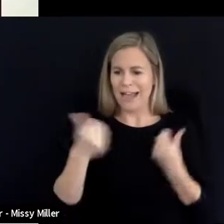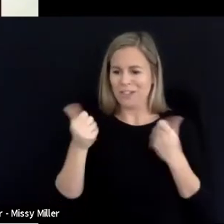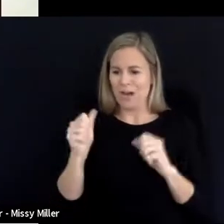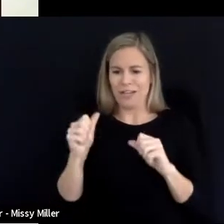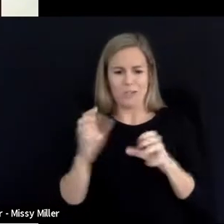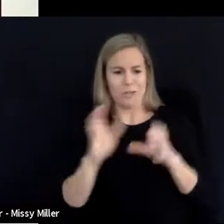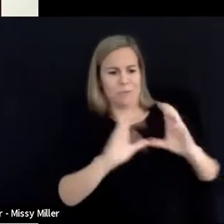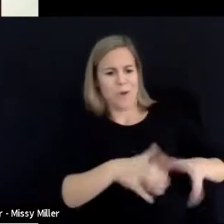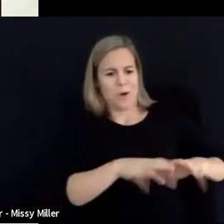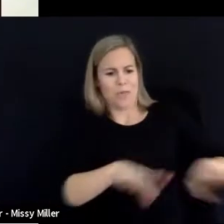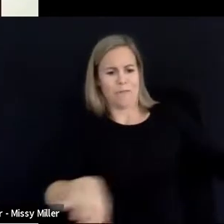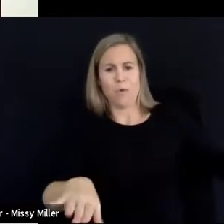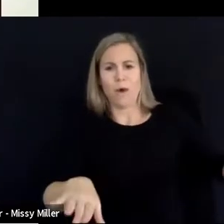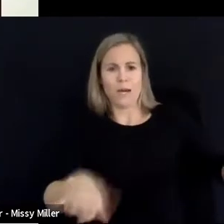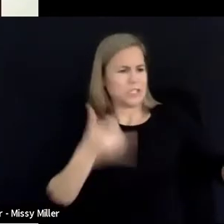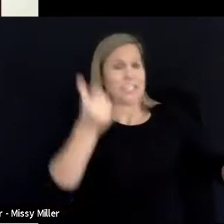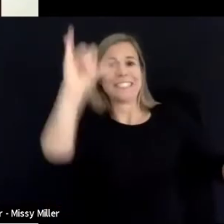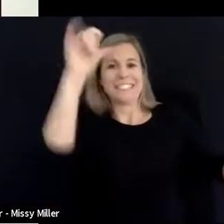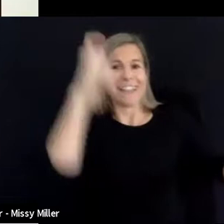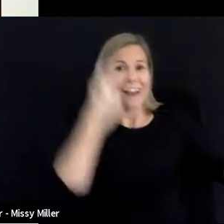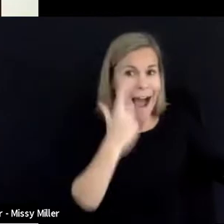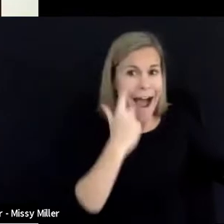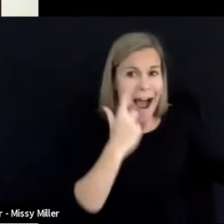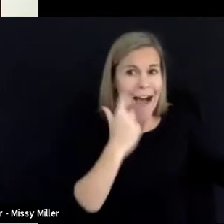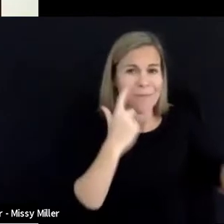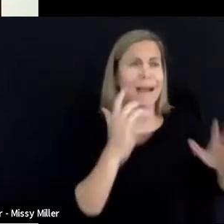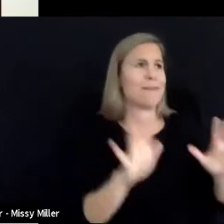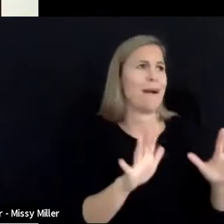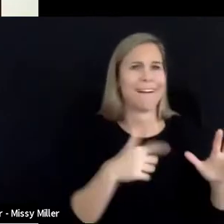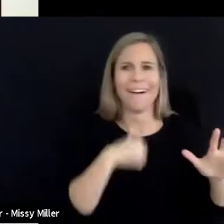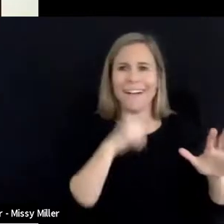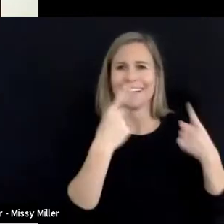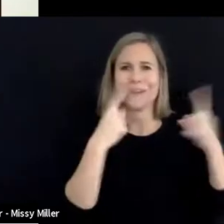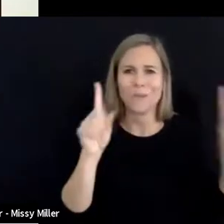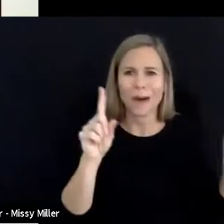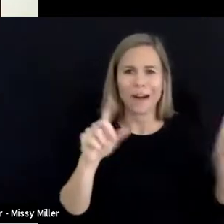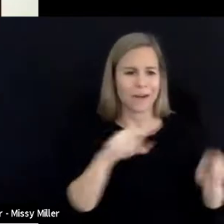It didn't work. I had to relearn that, oh no, and Katie's fussy. I should pick her up.